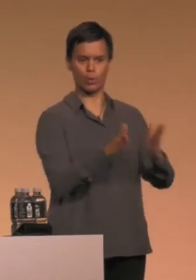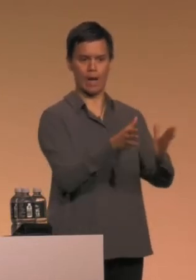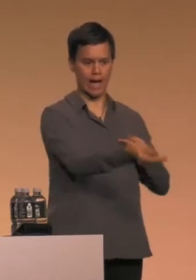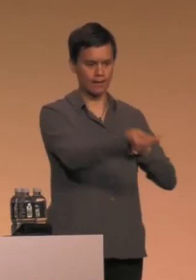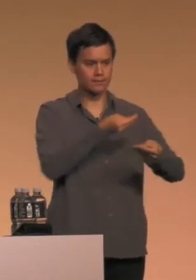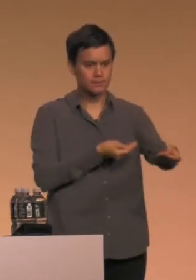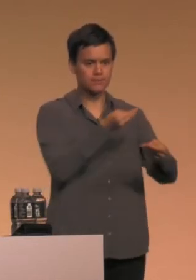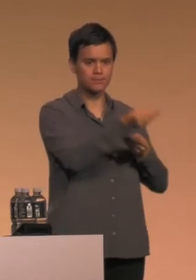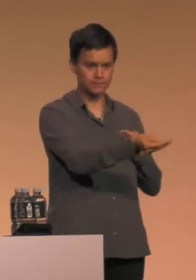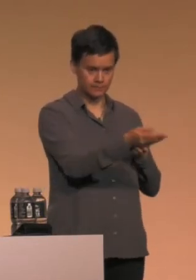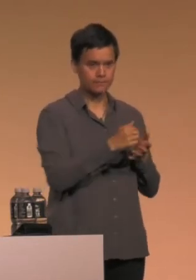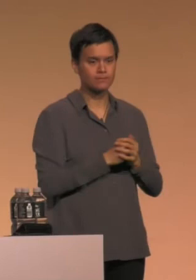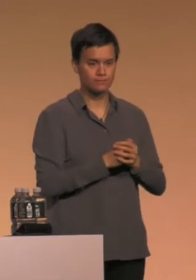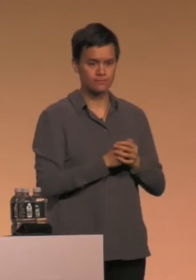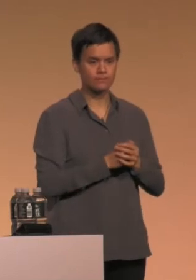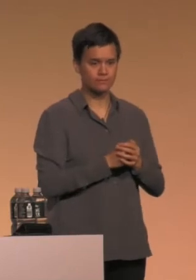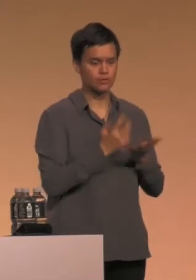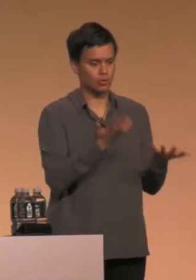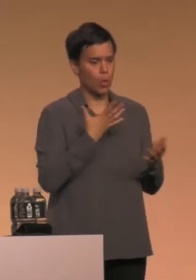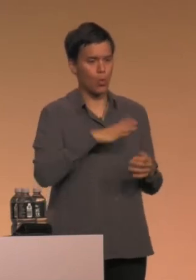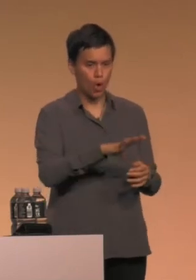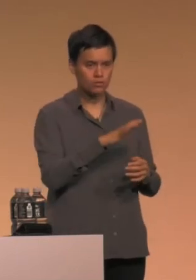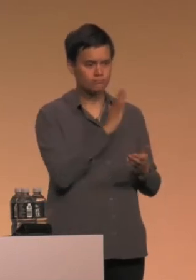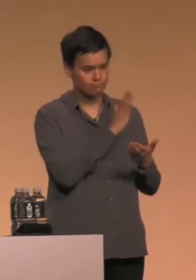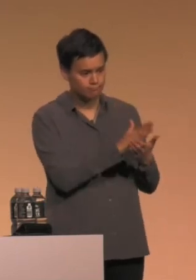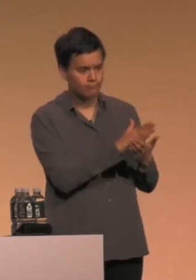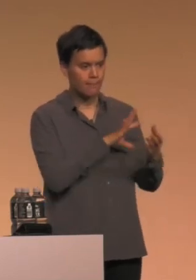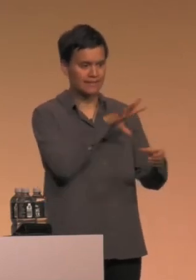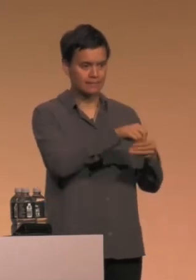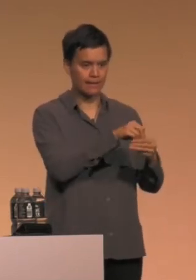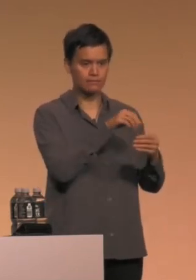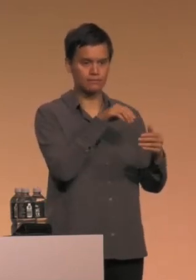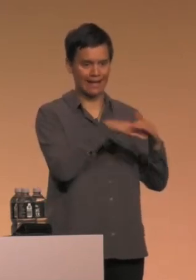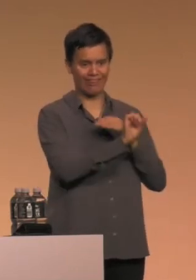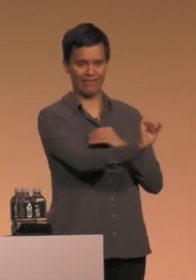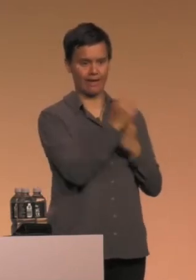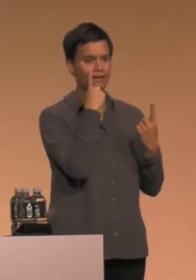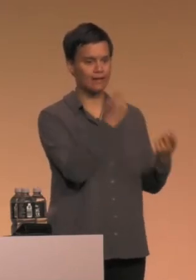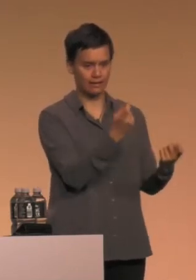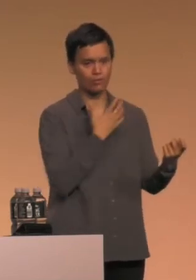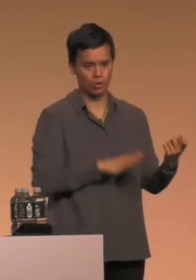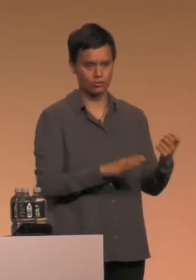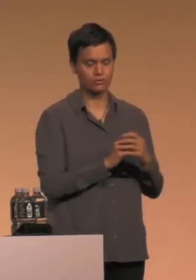results in obligations to provide and participate in care. Our organizations are the context